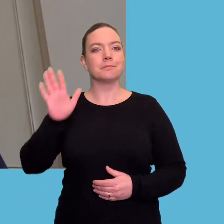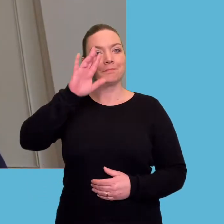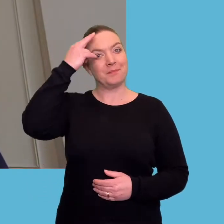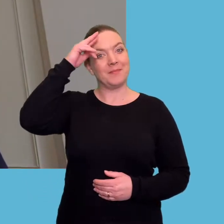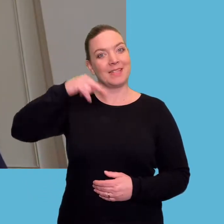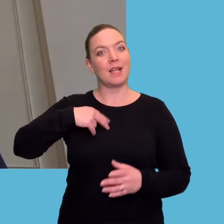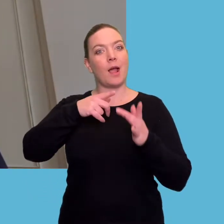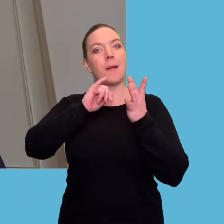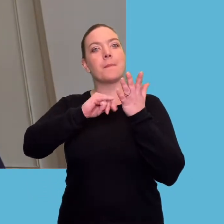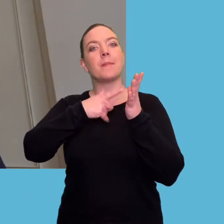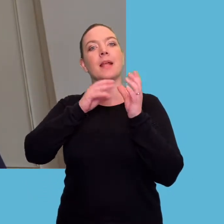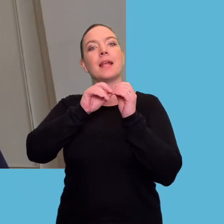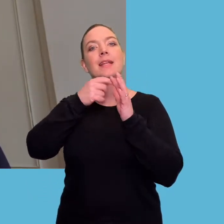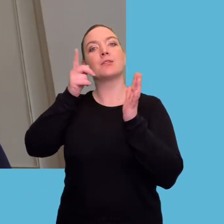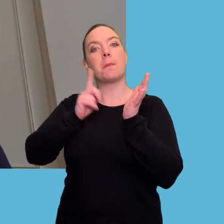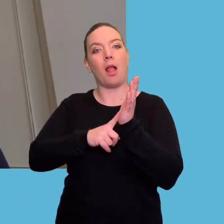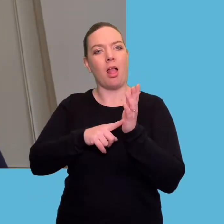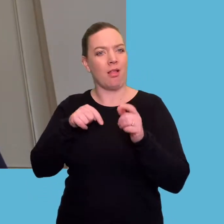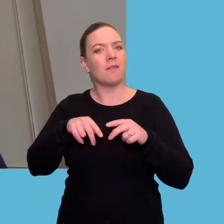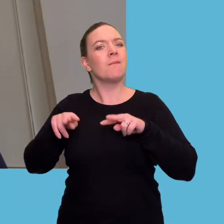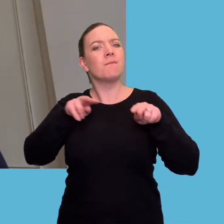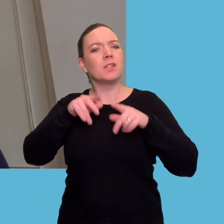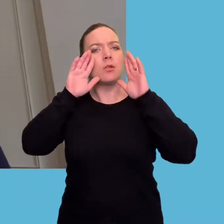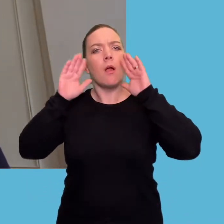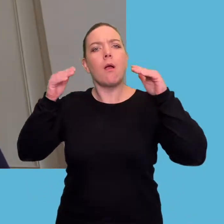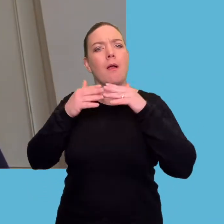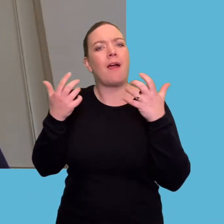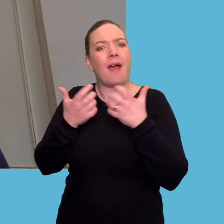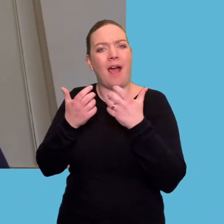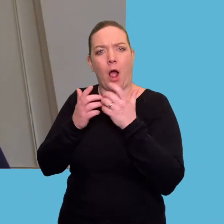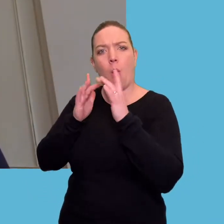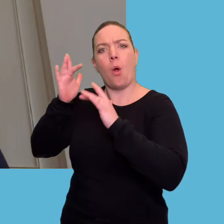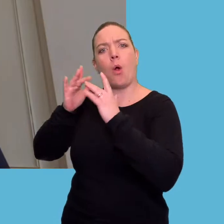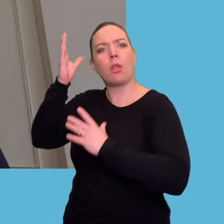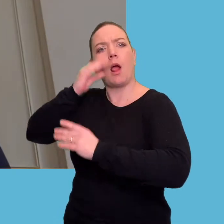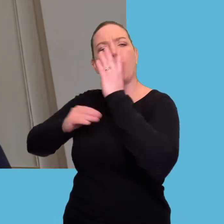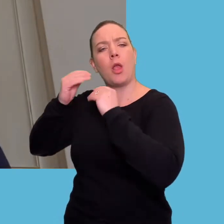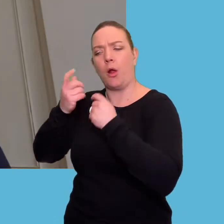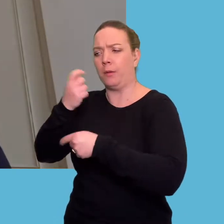Hi, my name is Isabelle, and this is a video about how to make learning online more accessible.